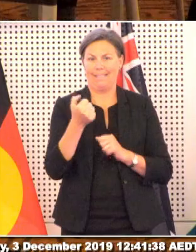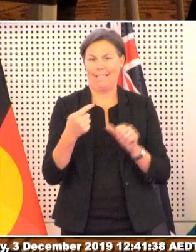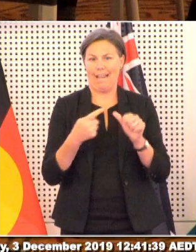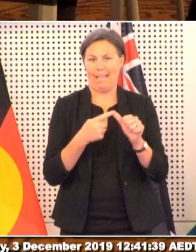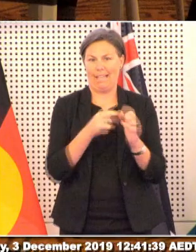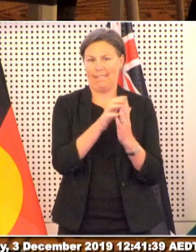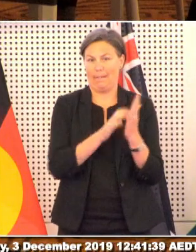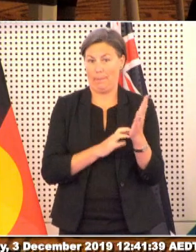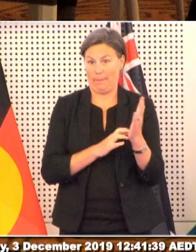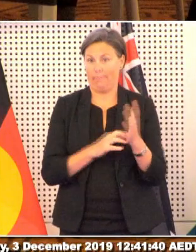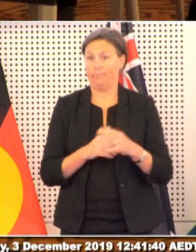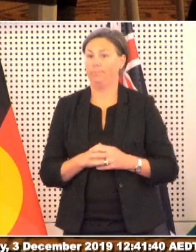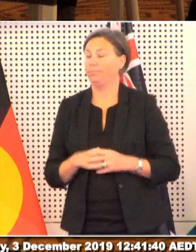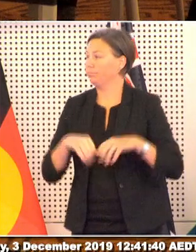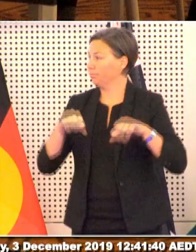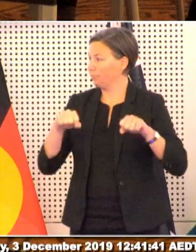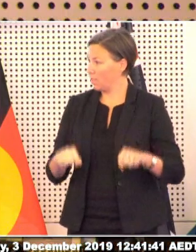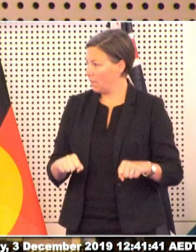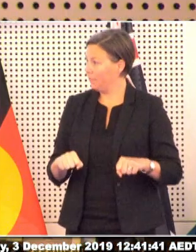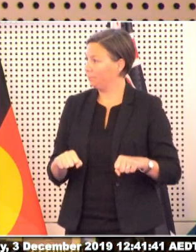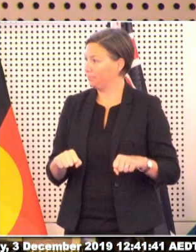Dr Pearce, this is the usual confusion that attaches to